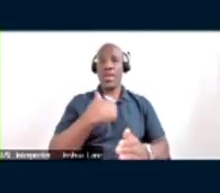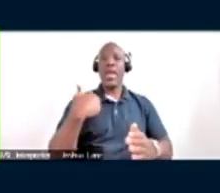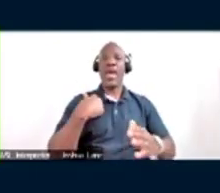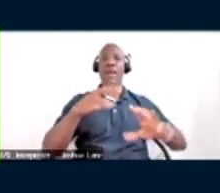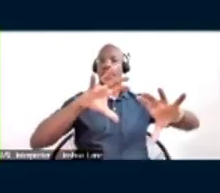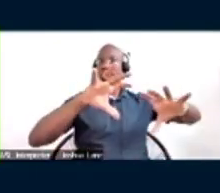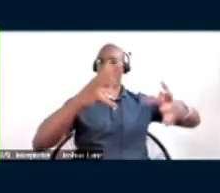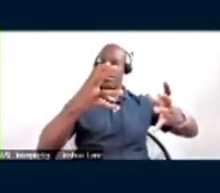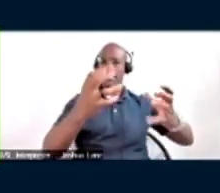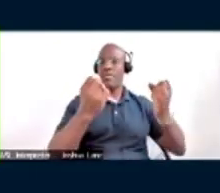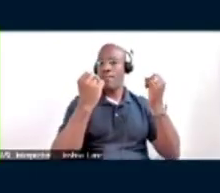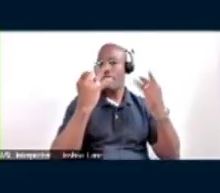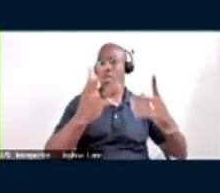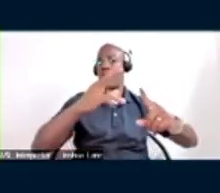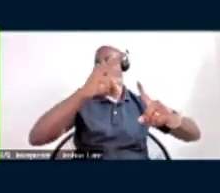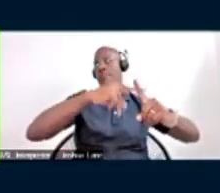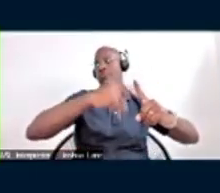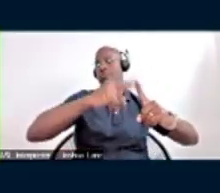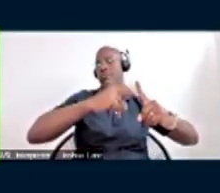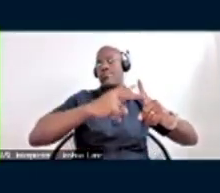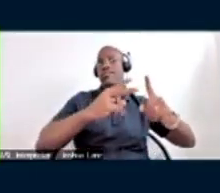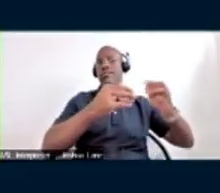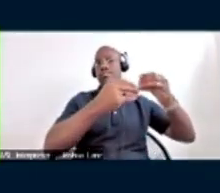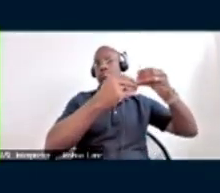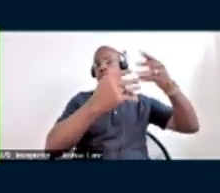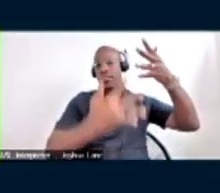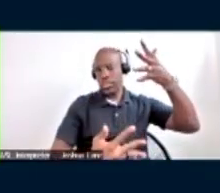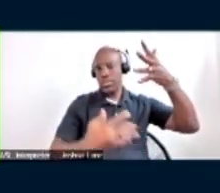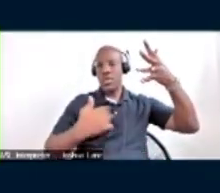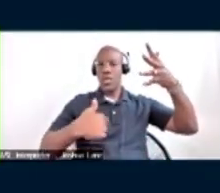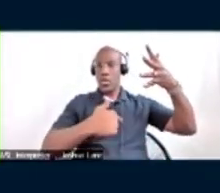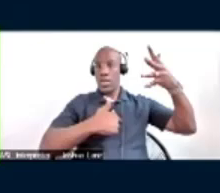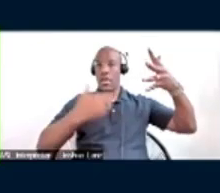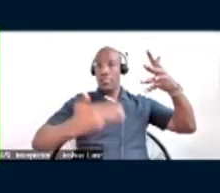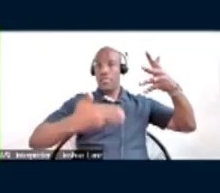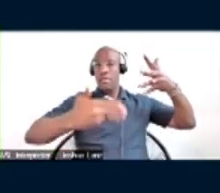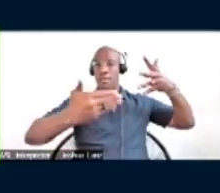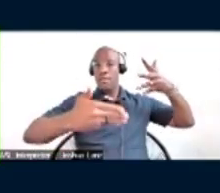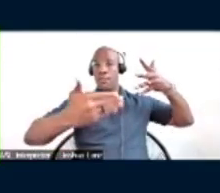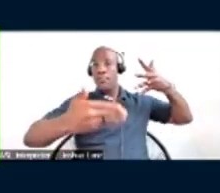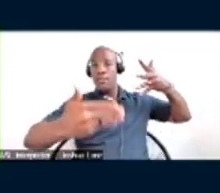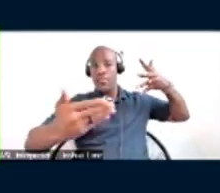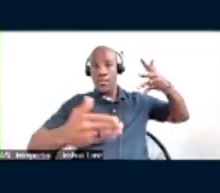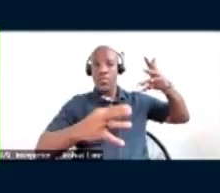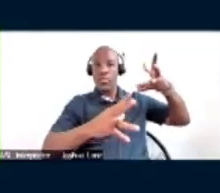and in a series of steps, it's winnowed down to a very small set of finalists,